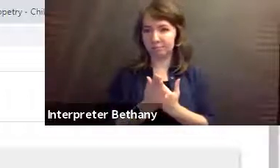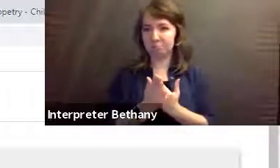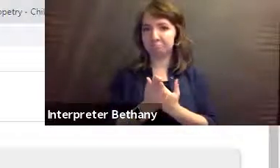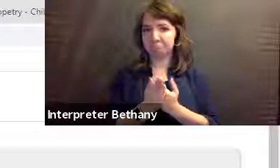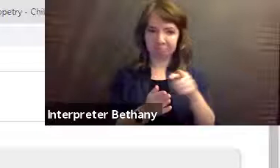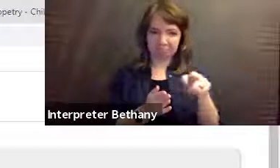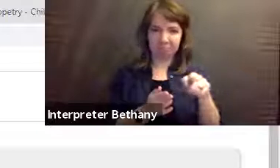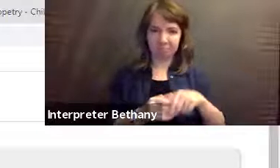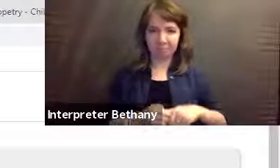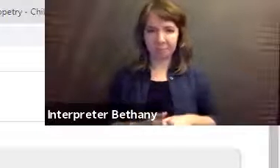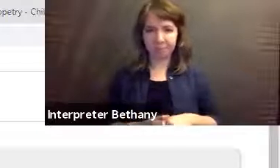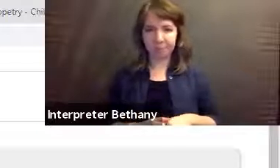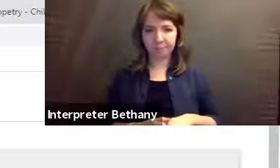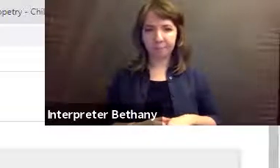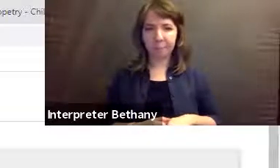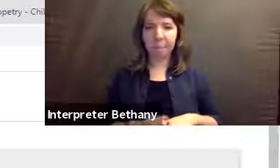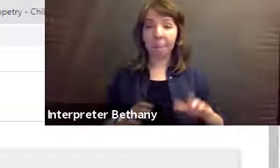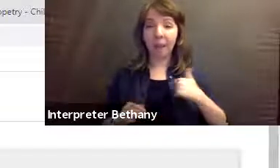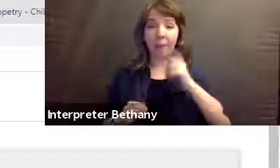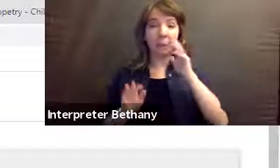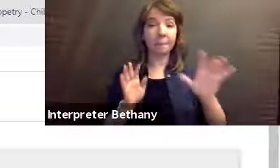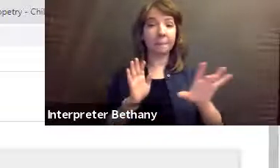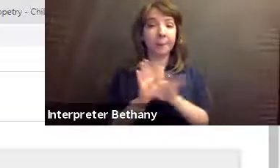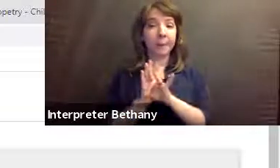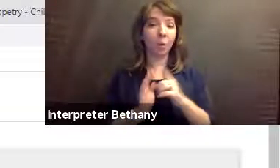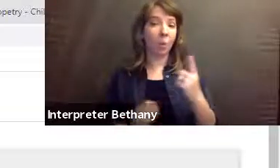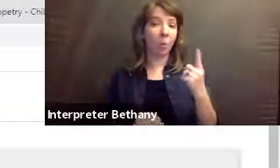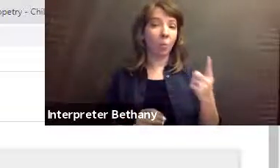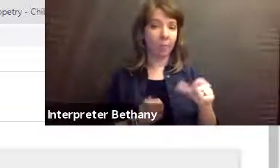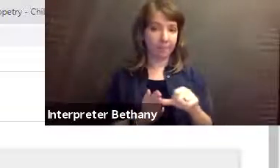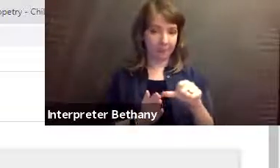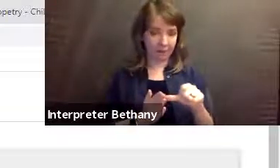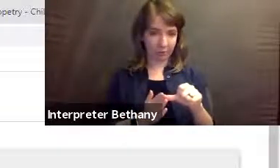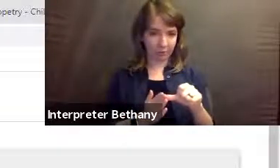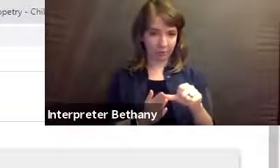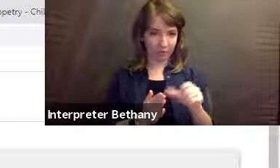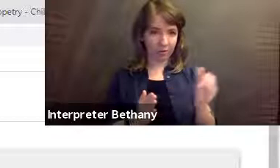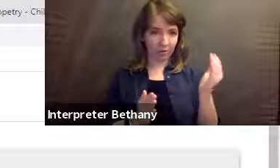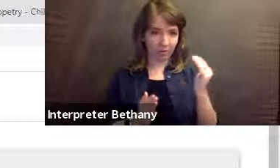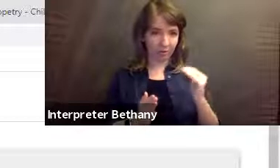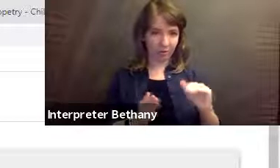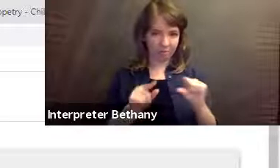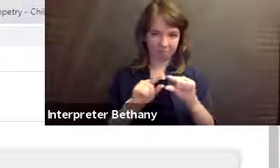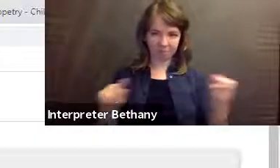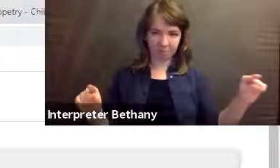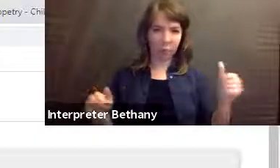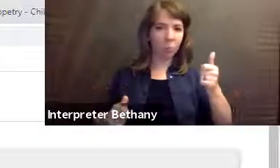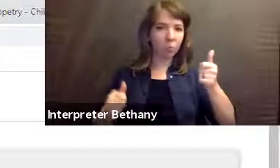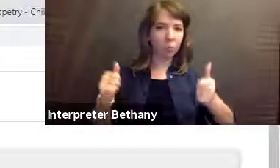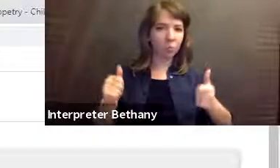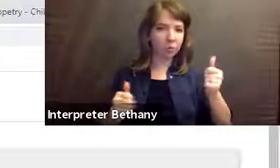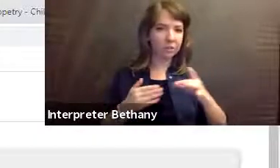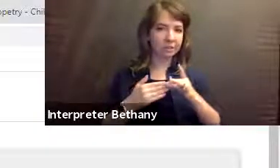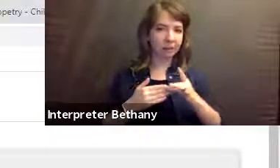Linda Kobashigawa: I'm going to choose a single page and then you're going to select which guy you want it from. So you might have to go back and decide